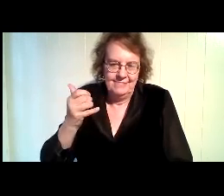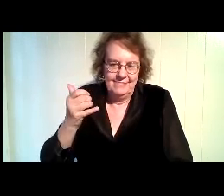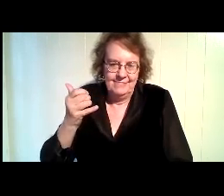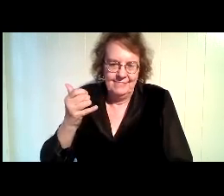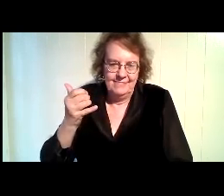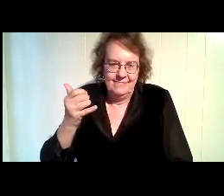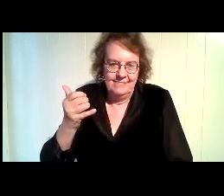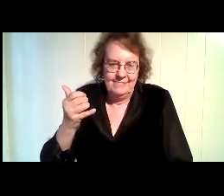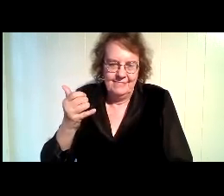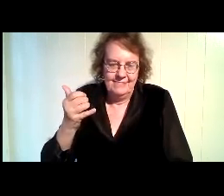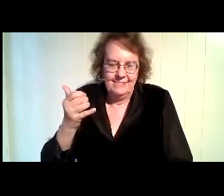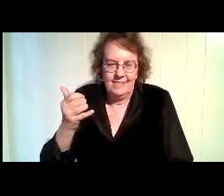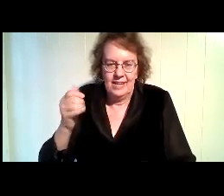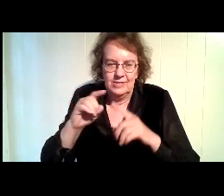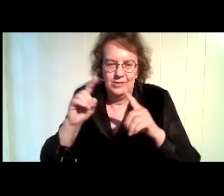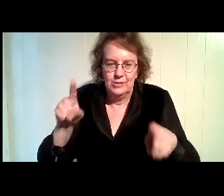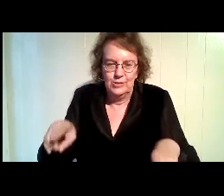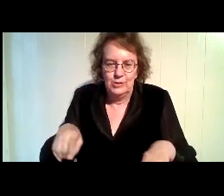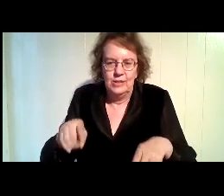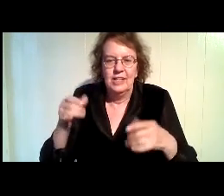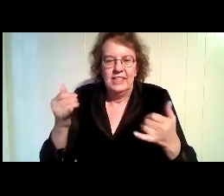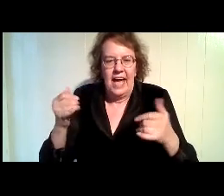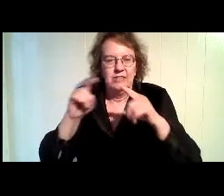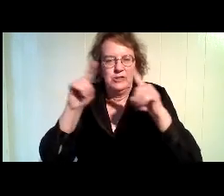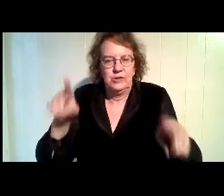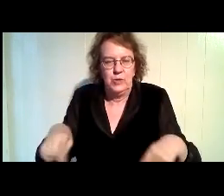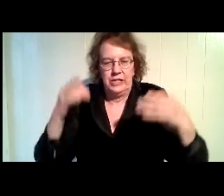But now it should be seen again. My background is black, the